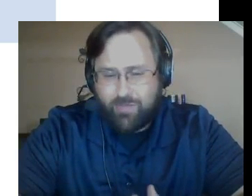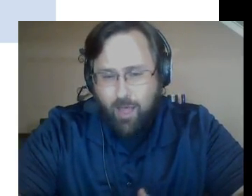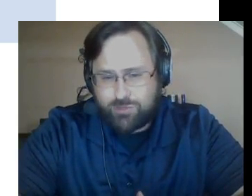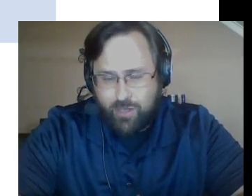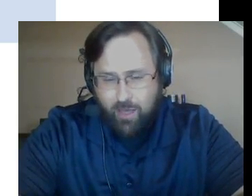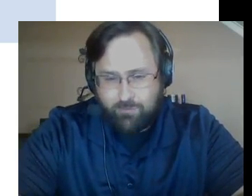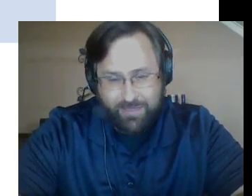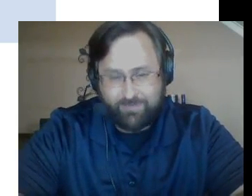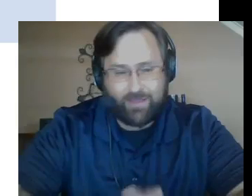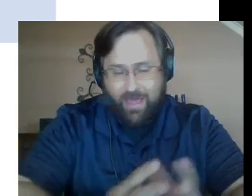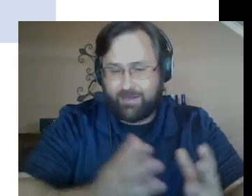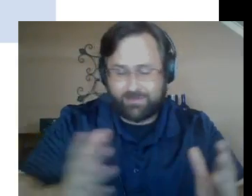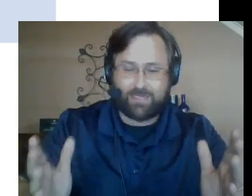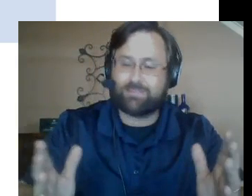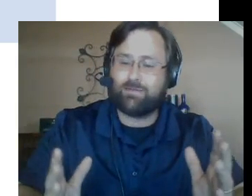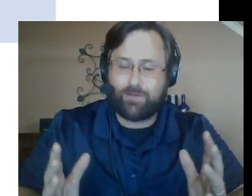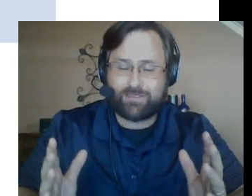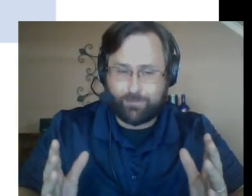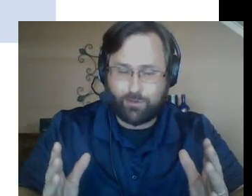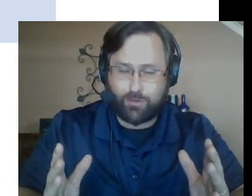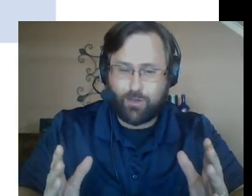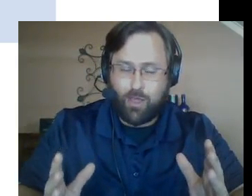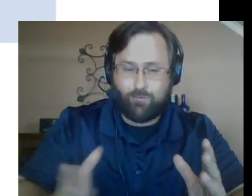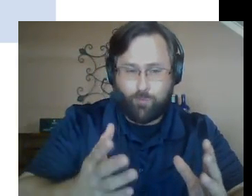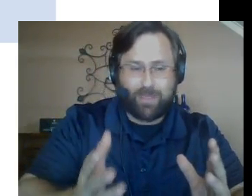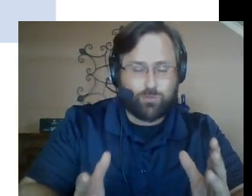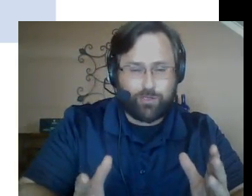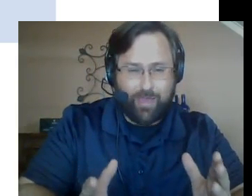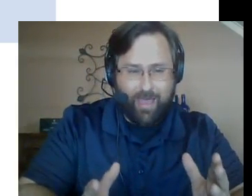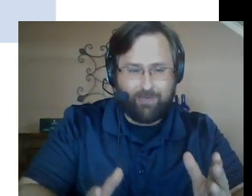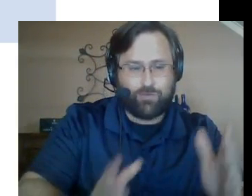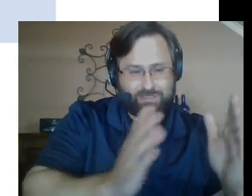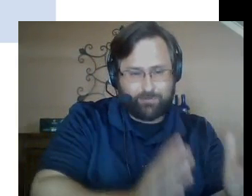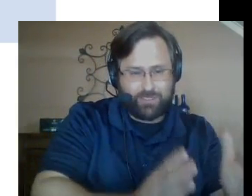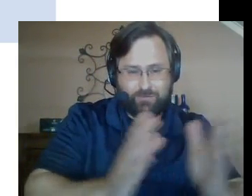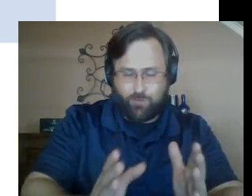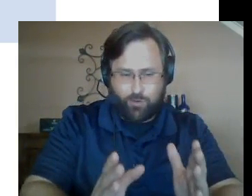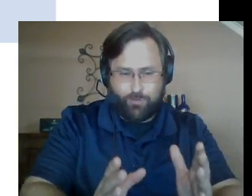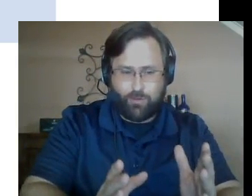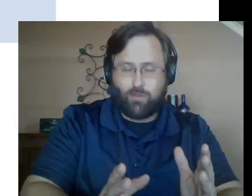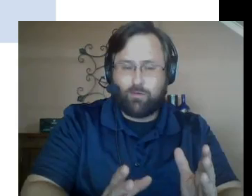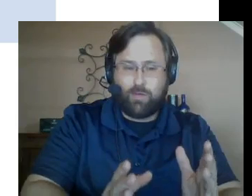have the option of leaving that sentence in a very similar format to what you have with the subject verb